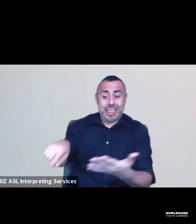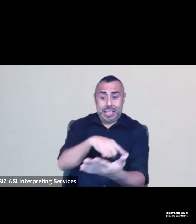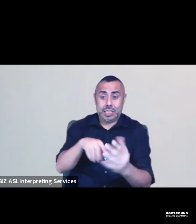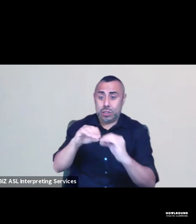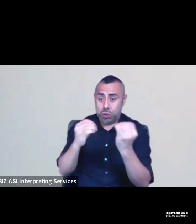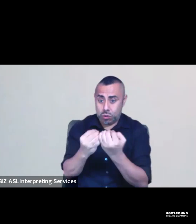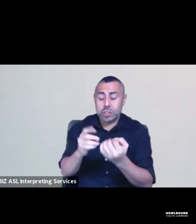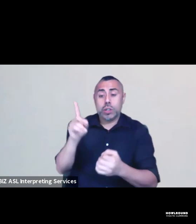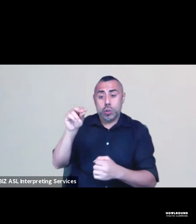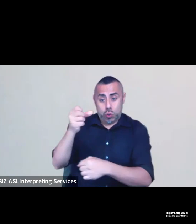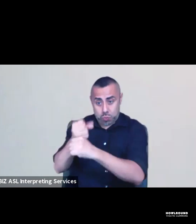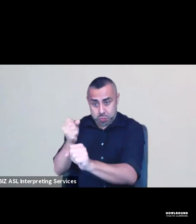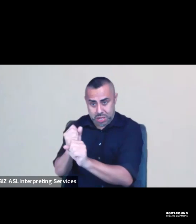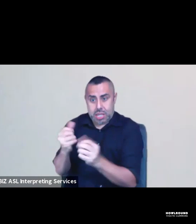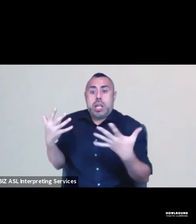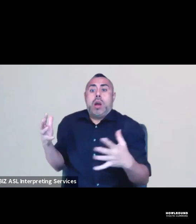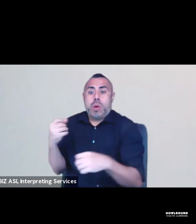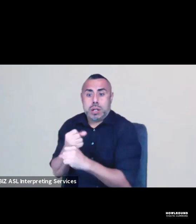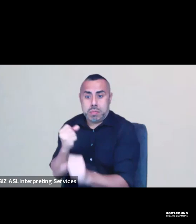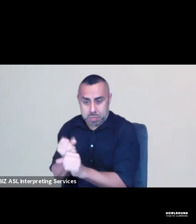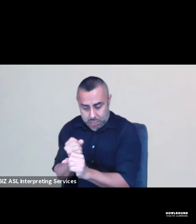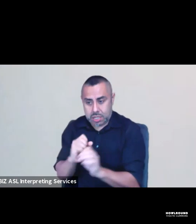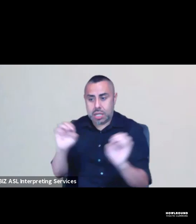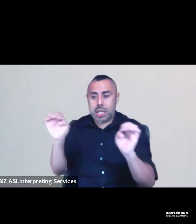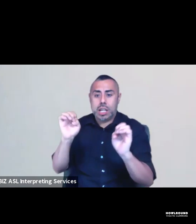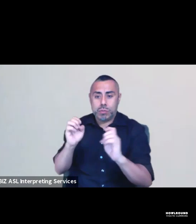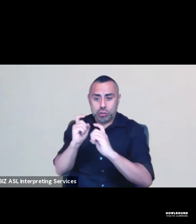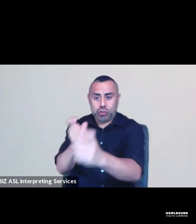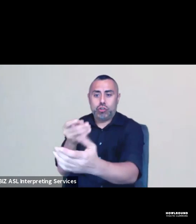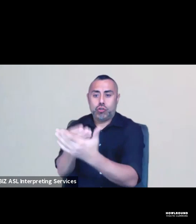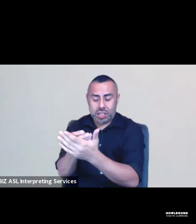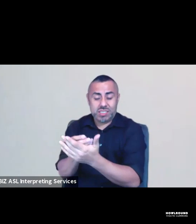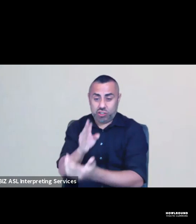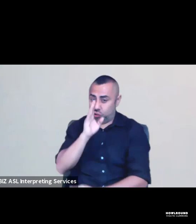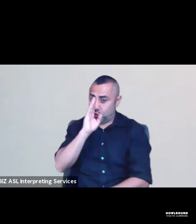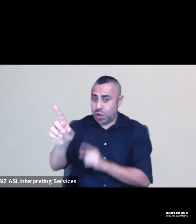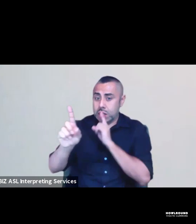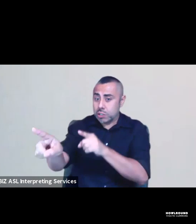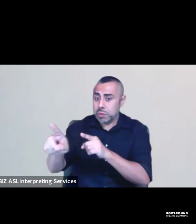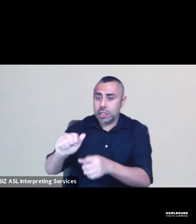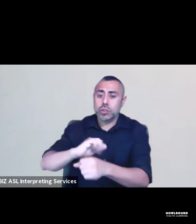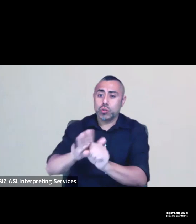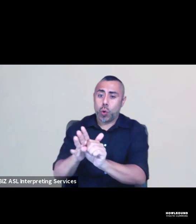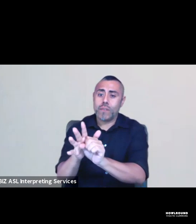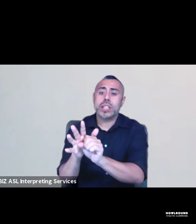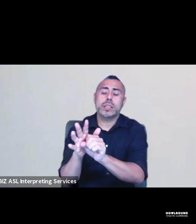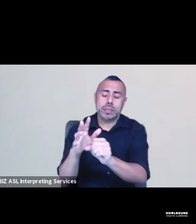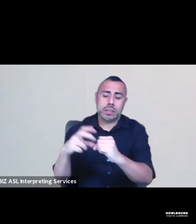in direct response to COVID-19. And first up, I'd like to invite Carl Swanson